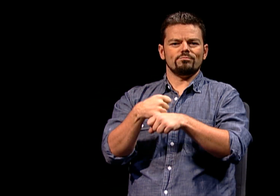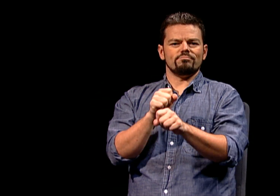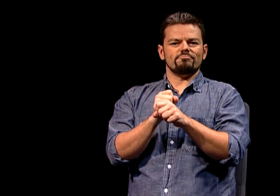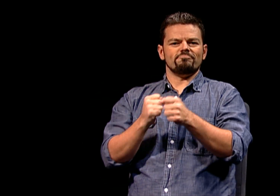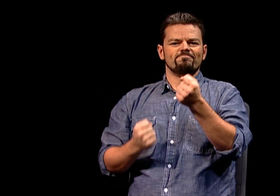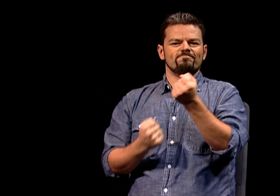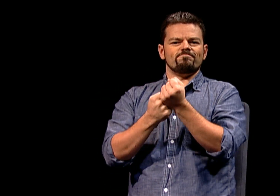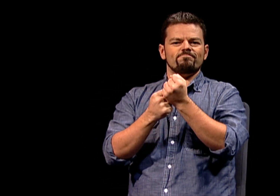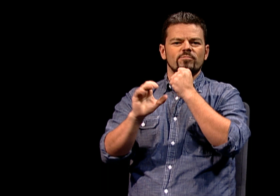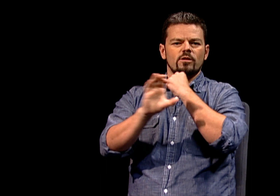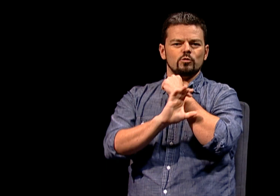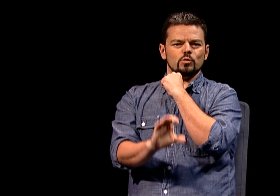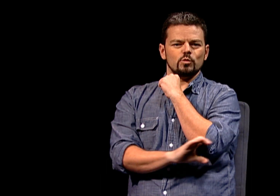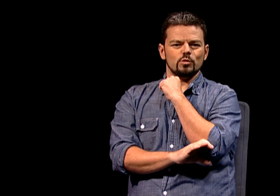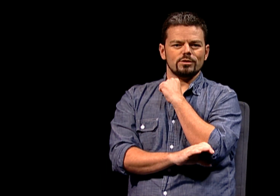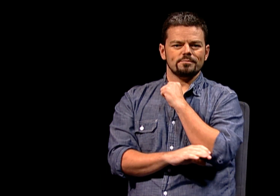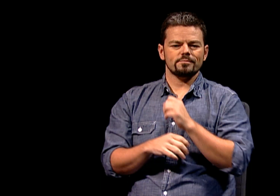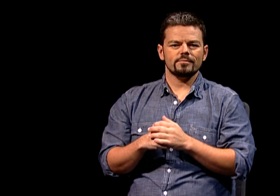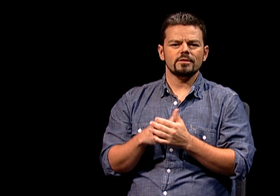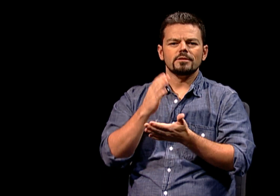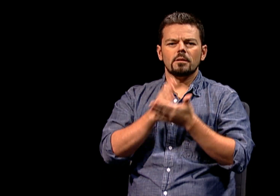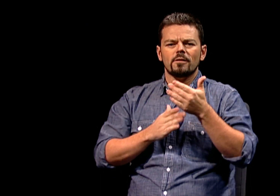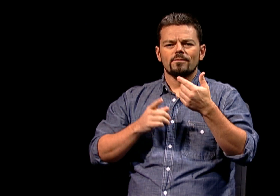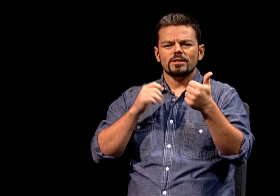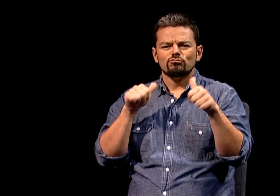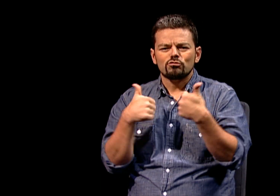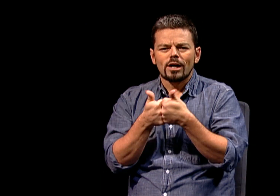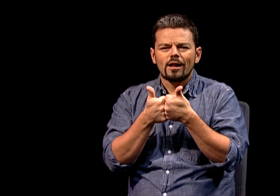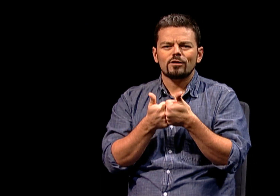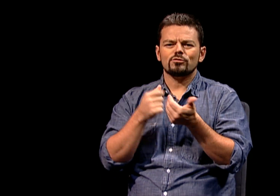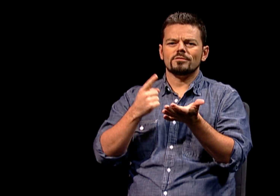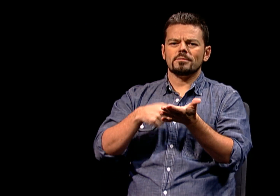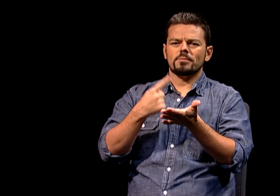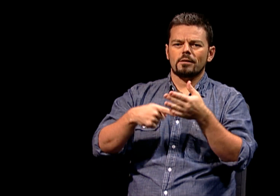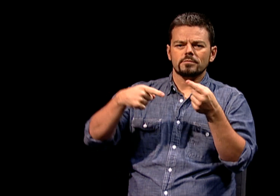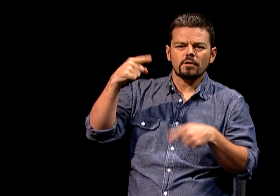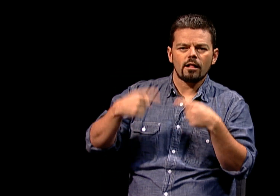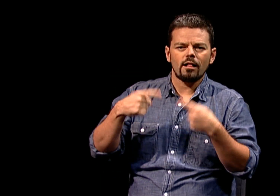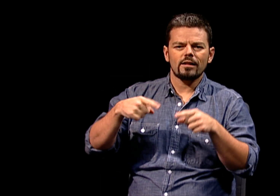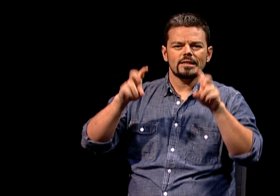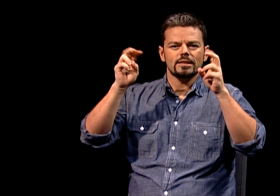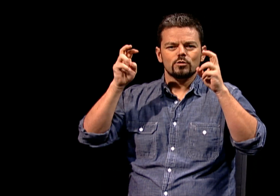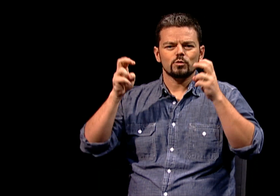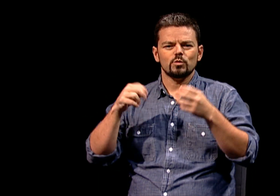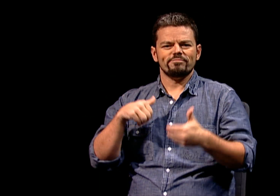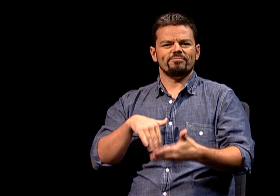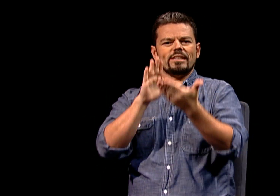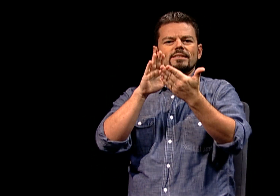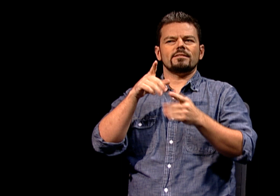WE'LL LOOK AT SOME OF THE DIFFICULT COMPROMISES NECESSARY TO RATIFY THE CONSTITUTION